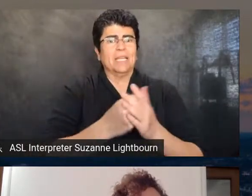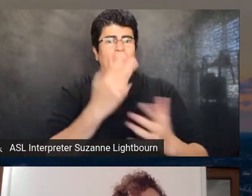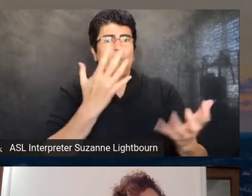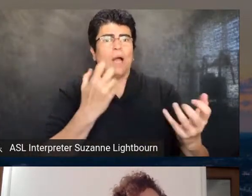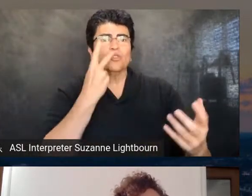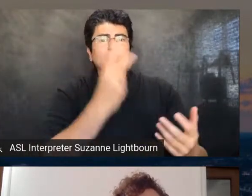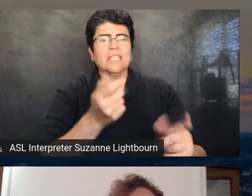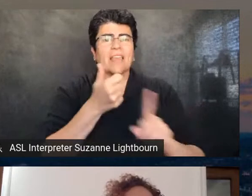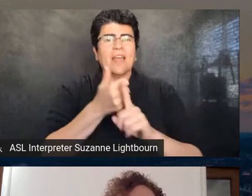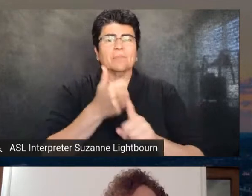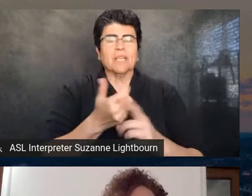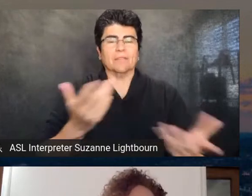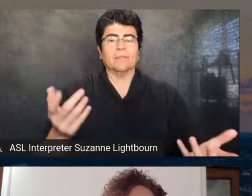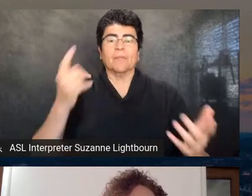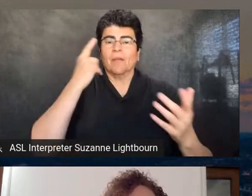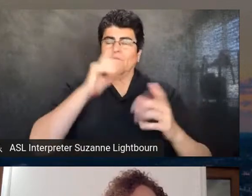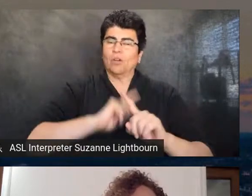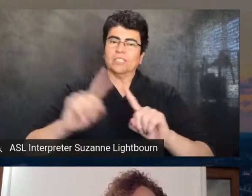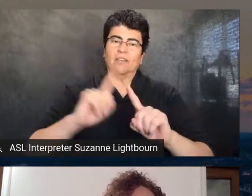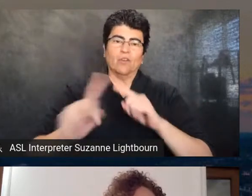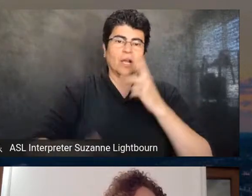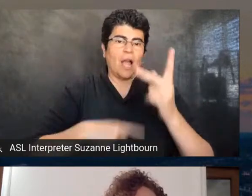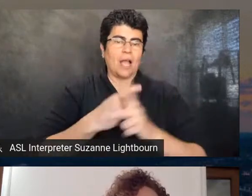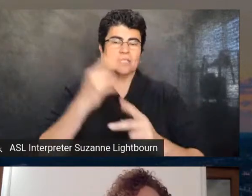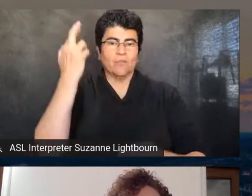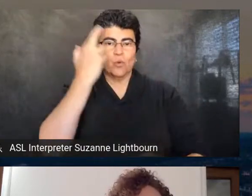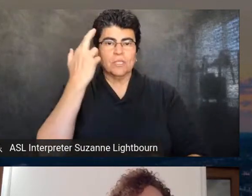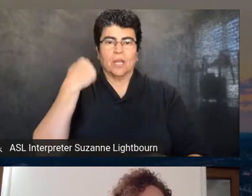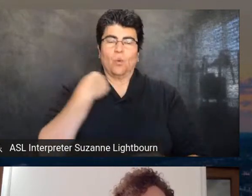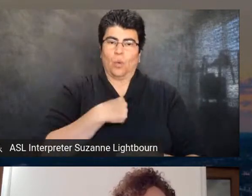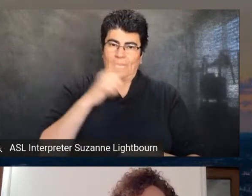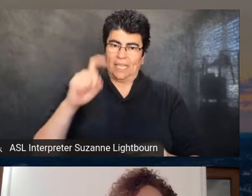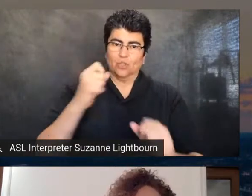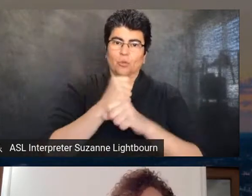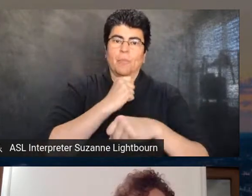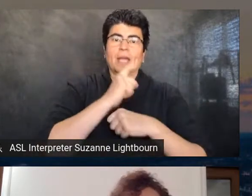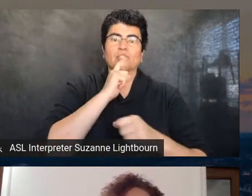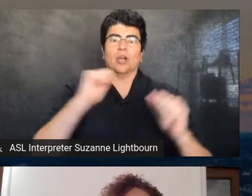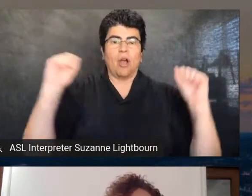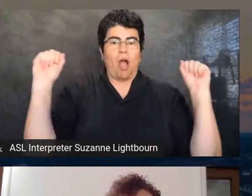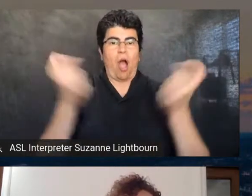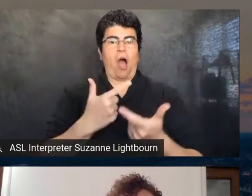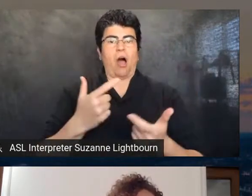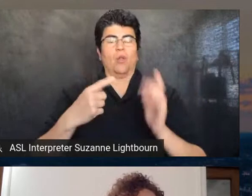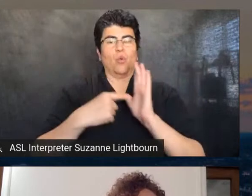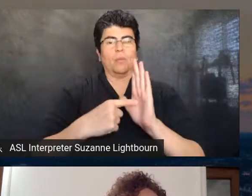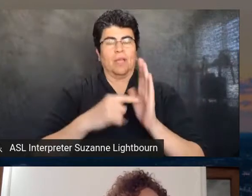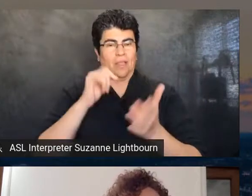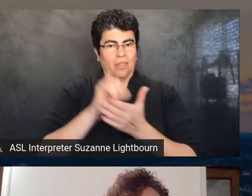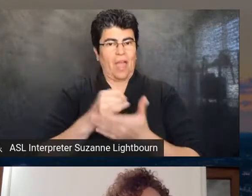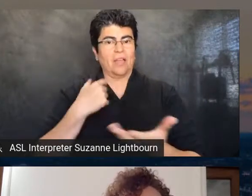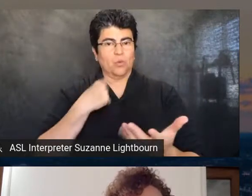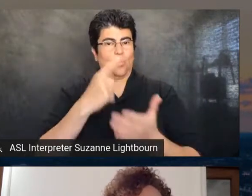So for all kinds of reasons, we need to make sure that everyone is represented, so that's the work we're doing with the inclusion rider.